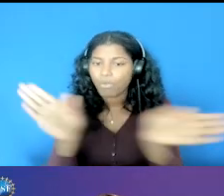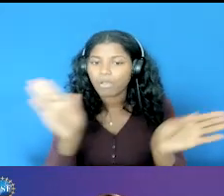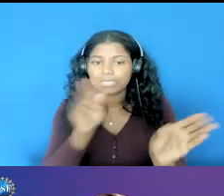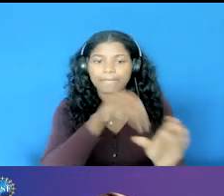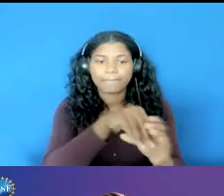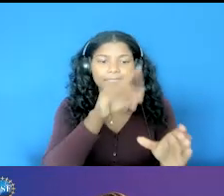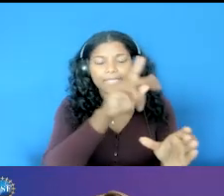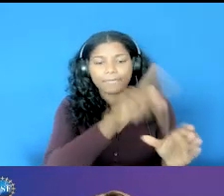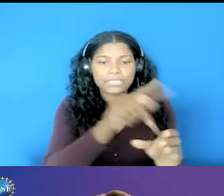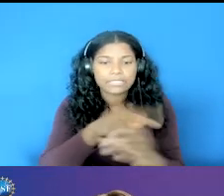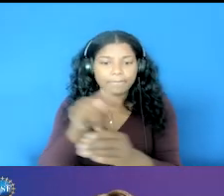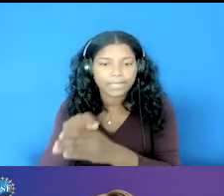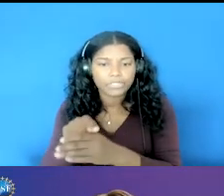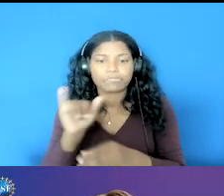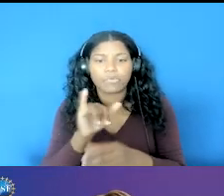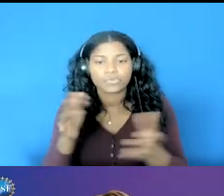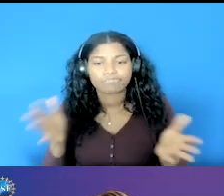And you'll find opportunities on that as well. Next slide.